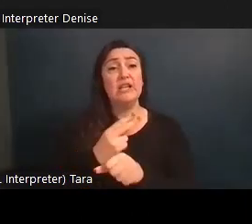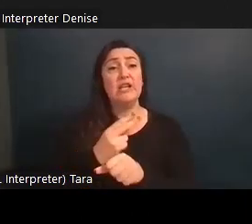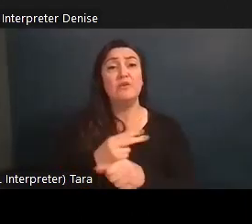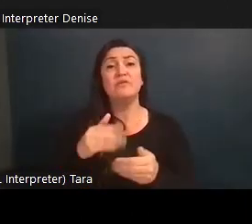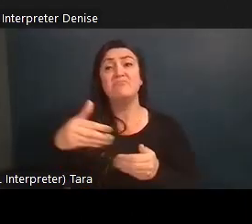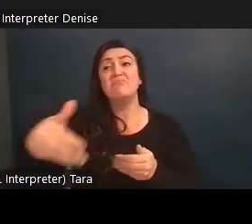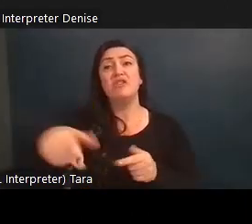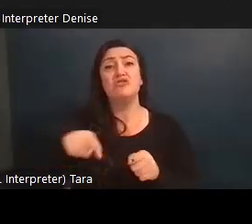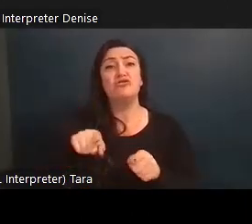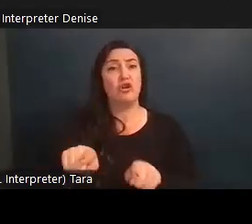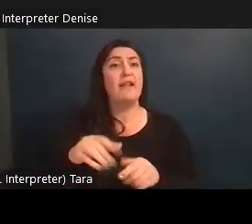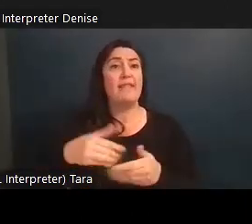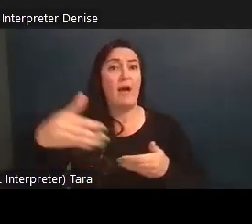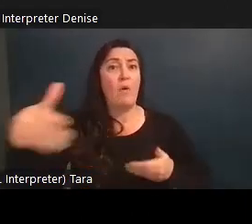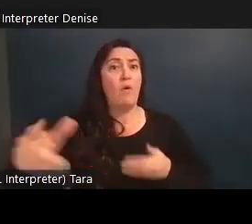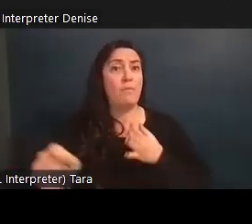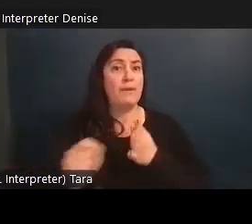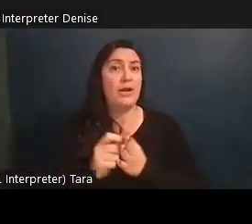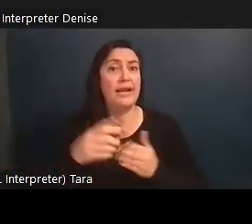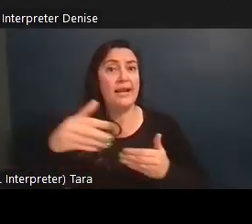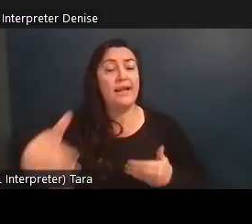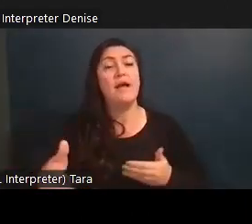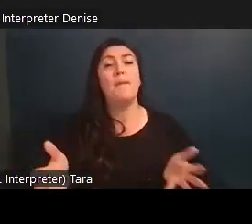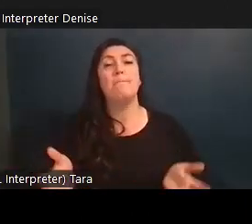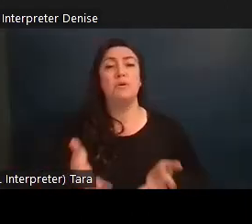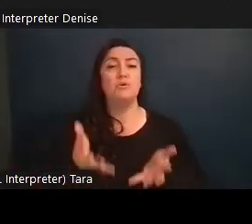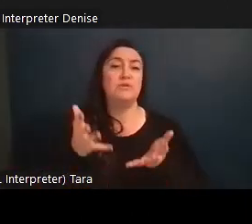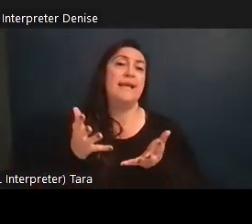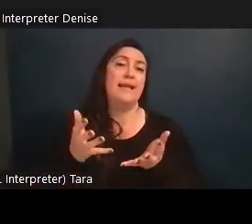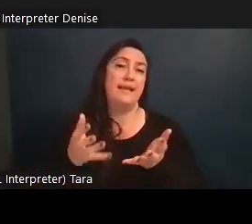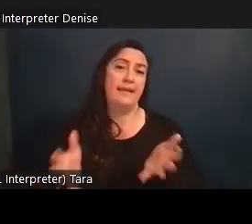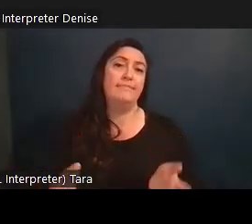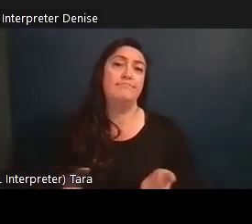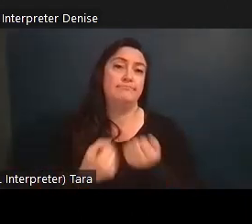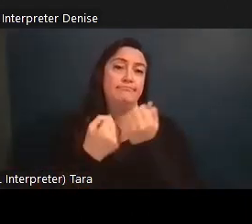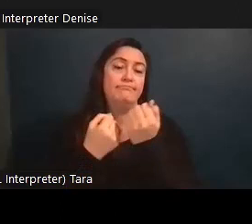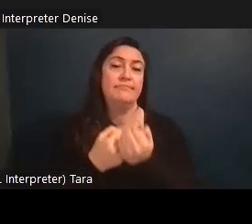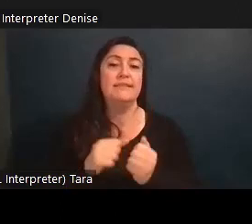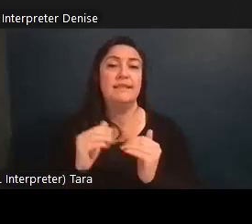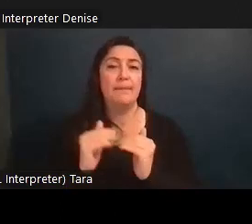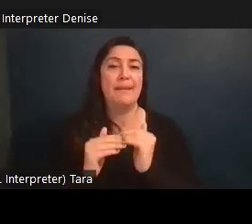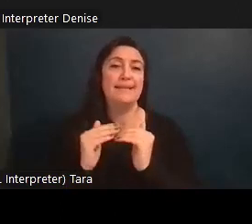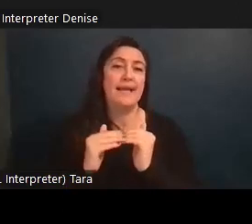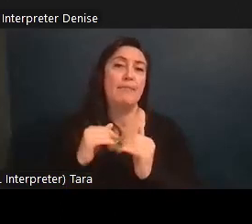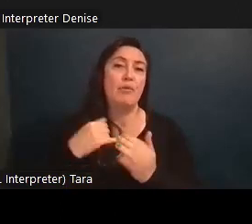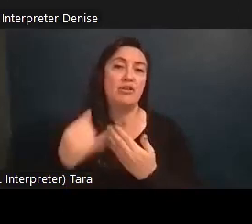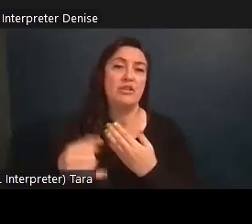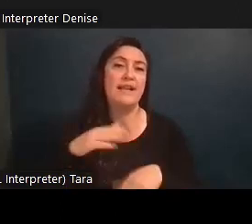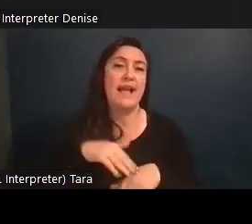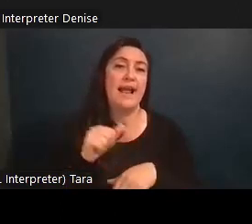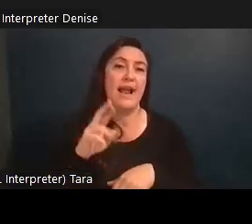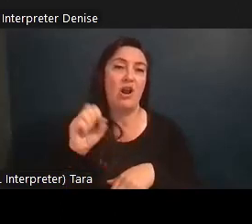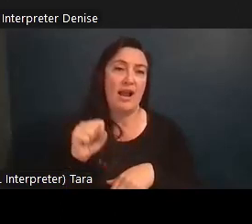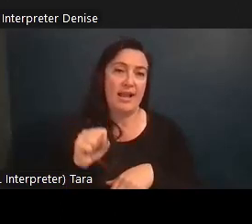baseline project at ARS and enabled additional social science capacity as well as stakeholder engagement and